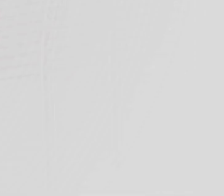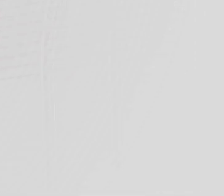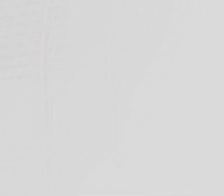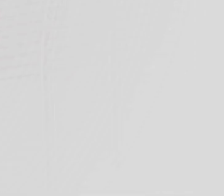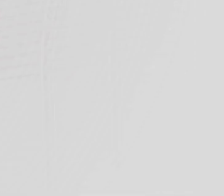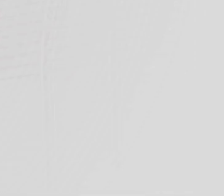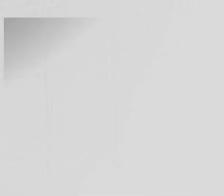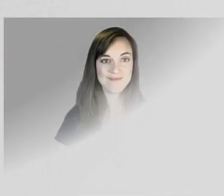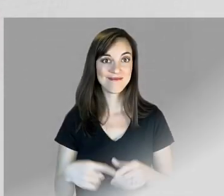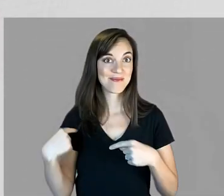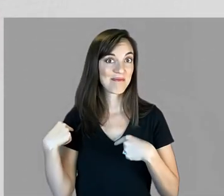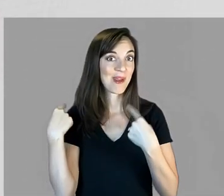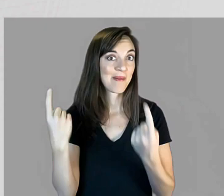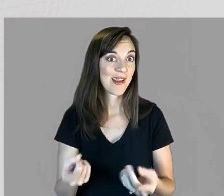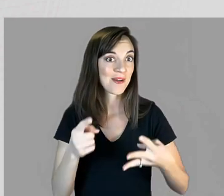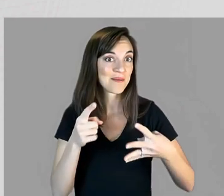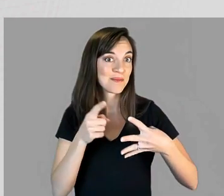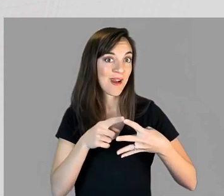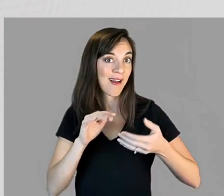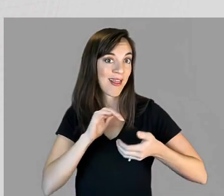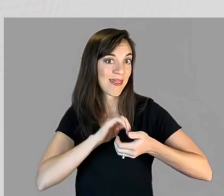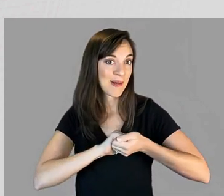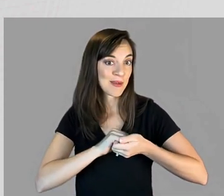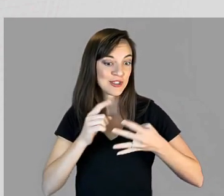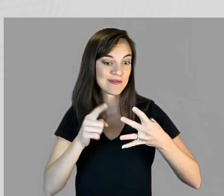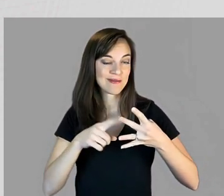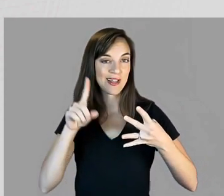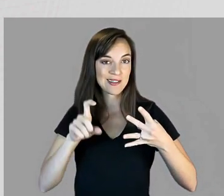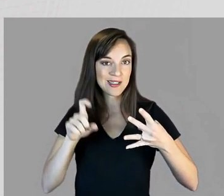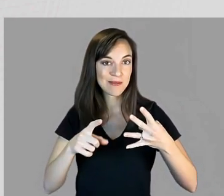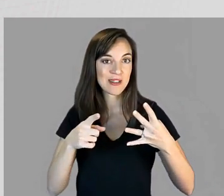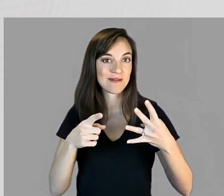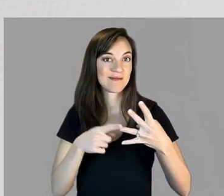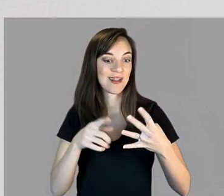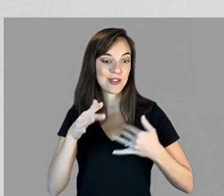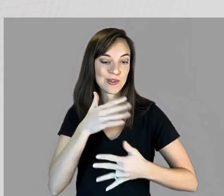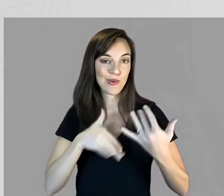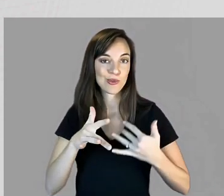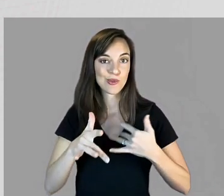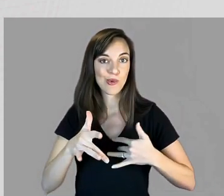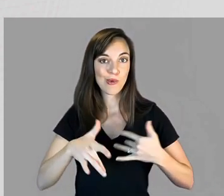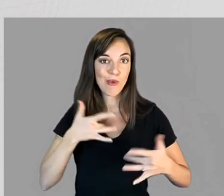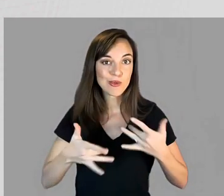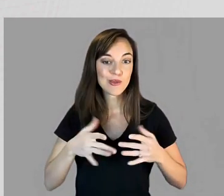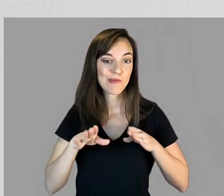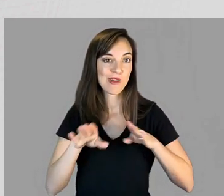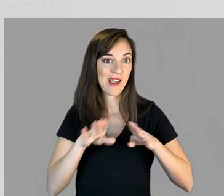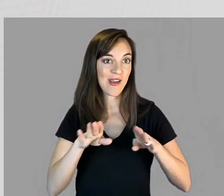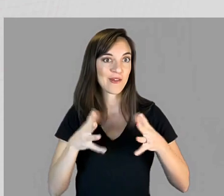So far in the series we have covered the practices in the collaboration, assessment, and social/emotional/behavioral domains.